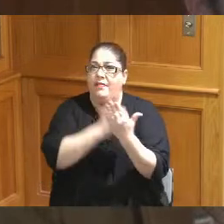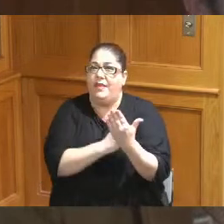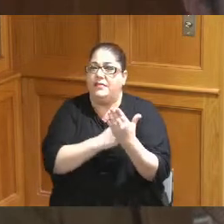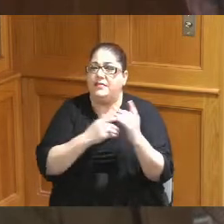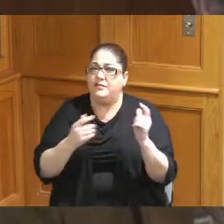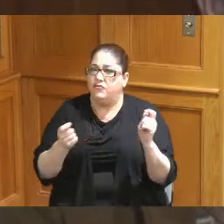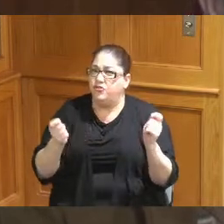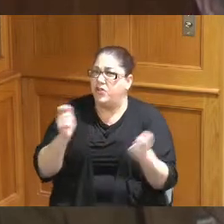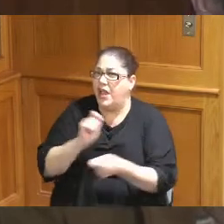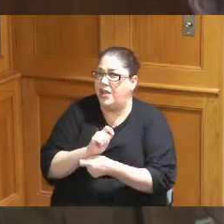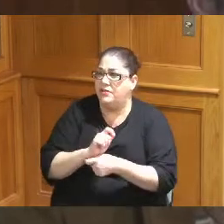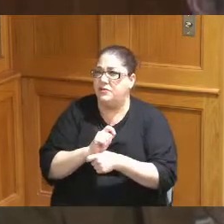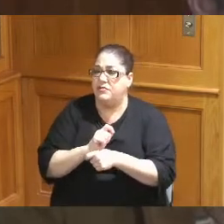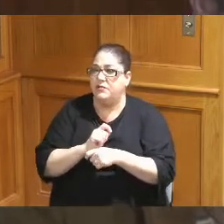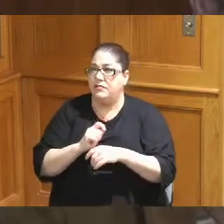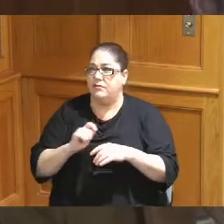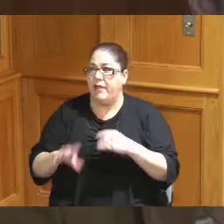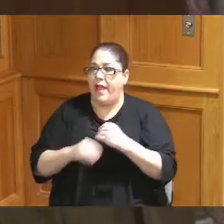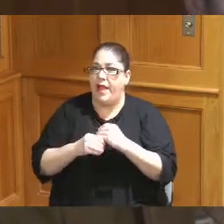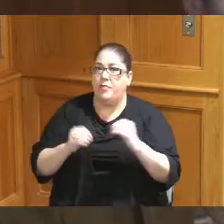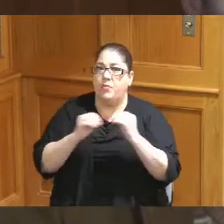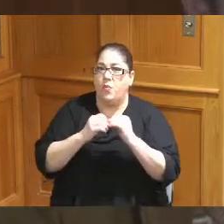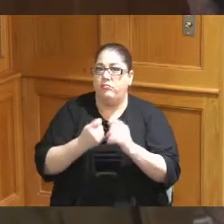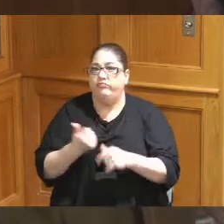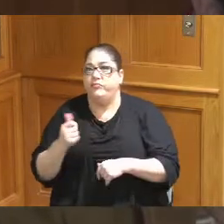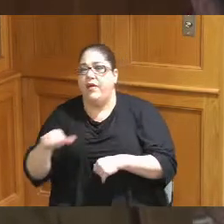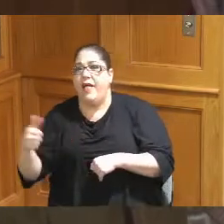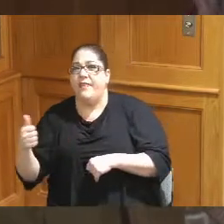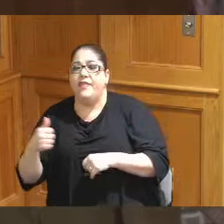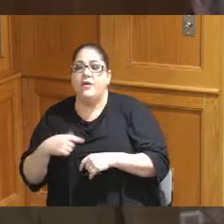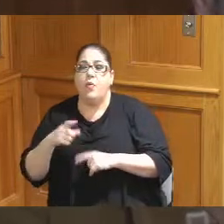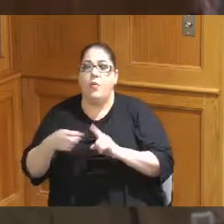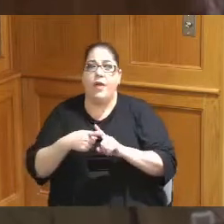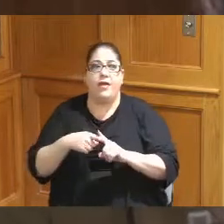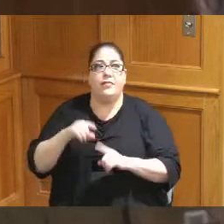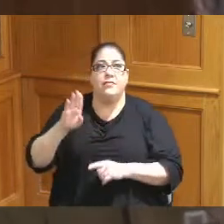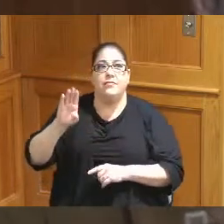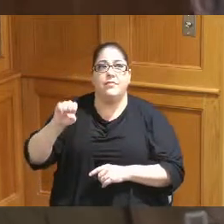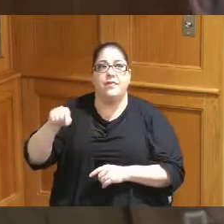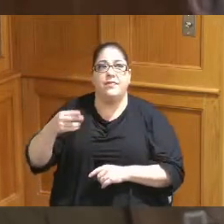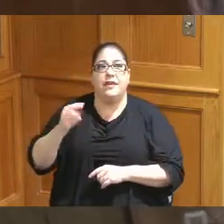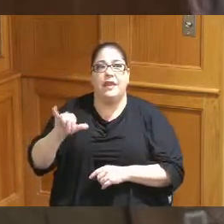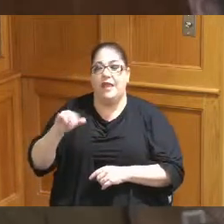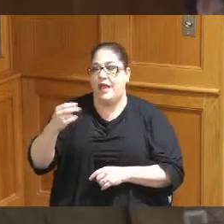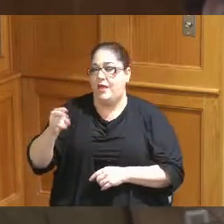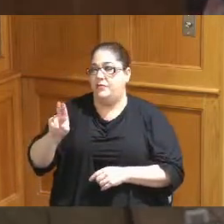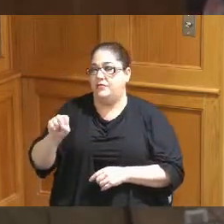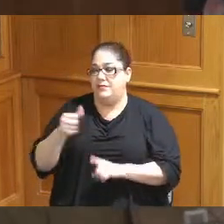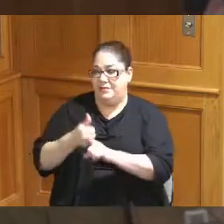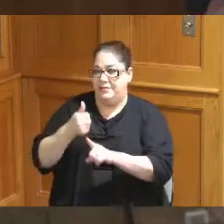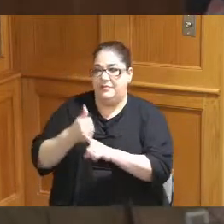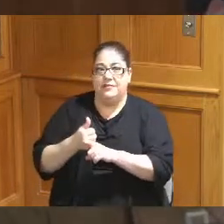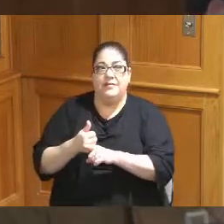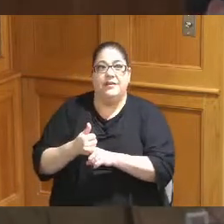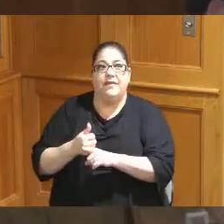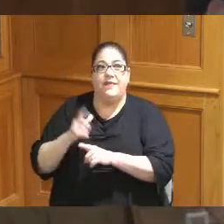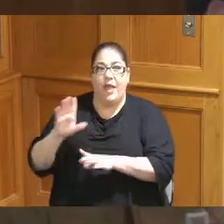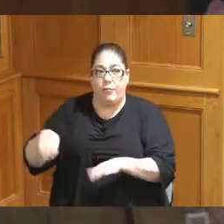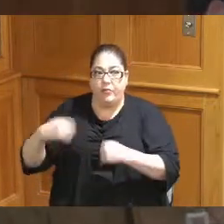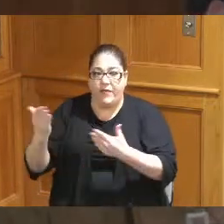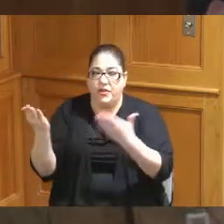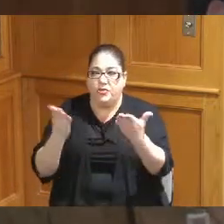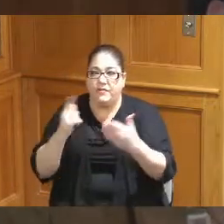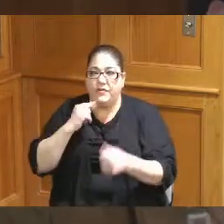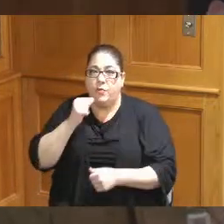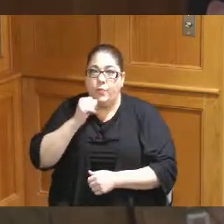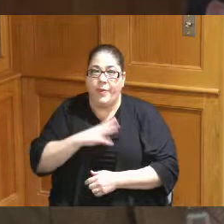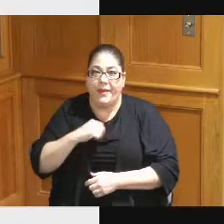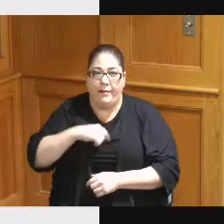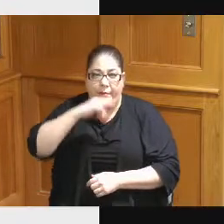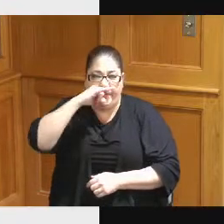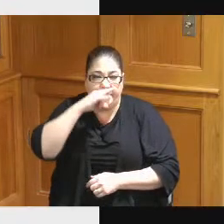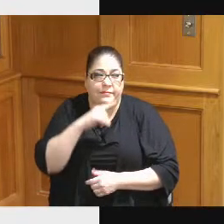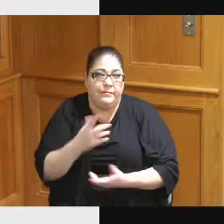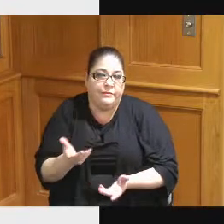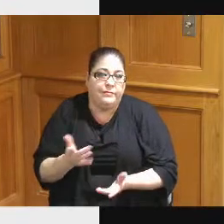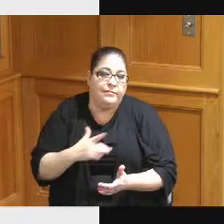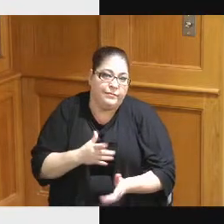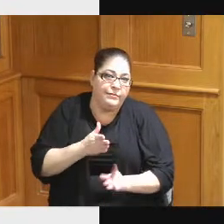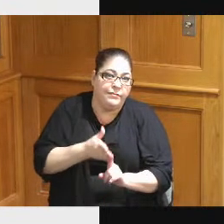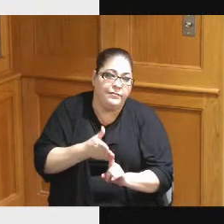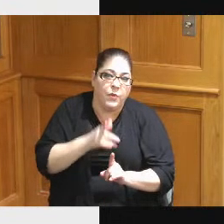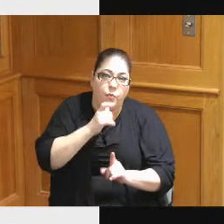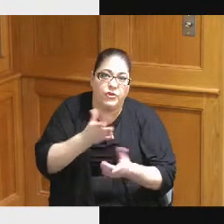and when you see a need Bethany jumps out at me because they serve women and kids and so how long